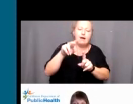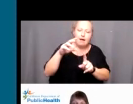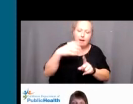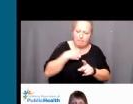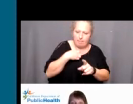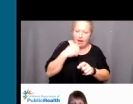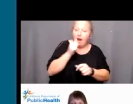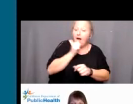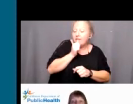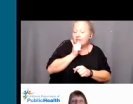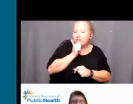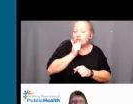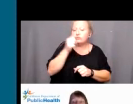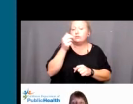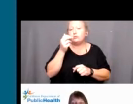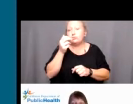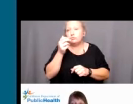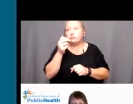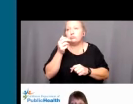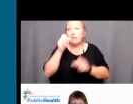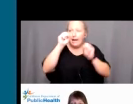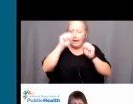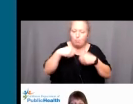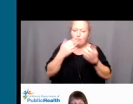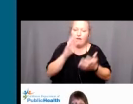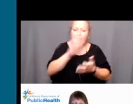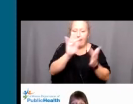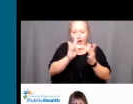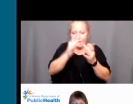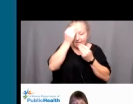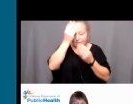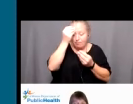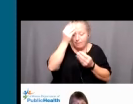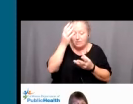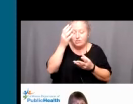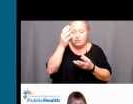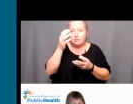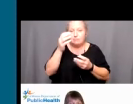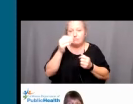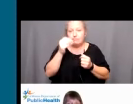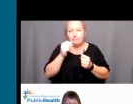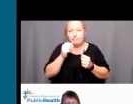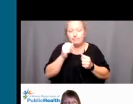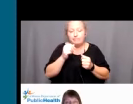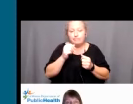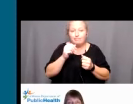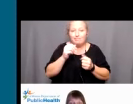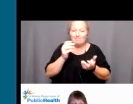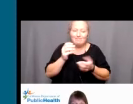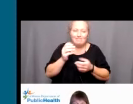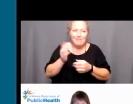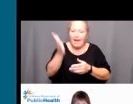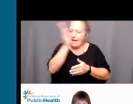They can provide their contact information. and that's never released to the employer.